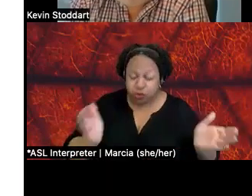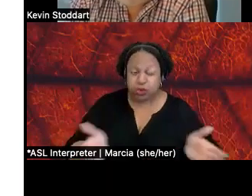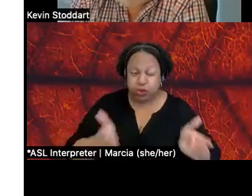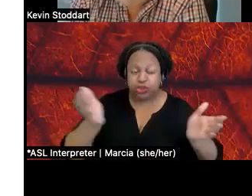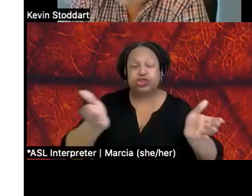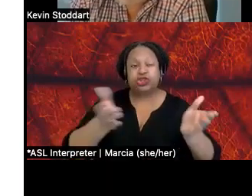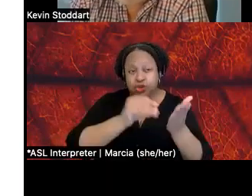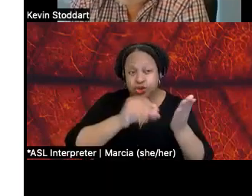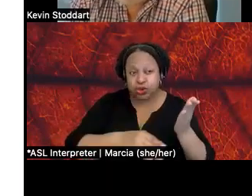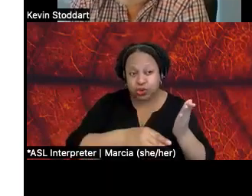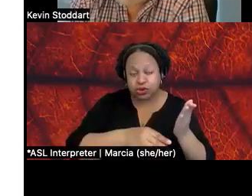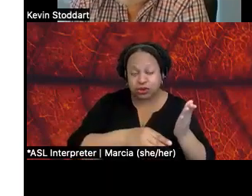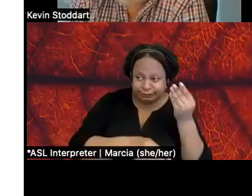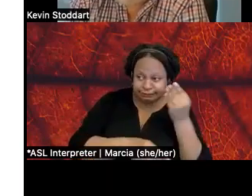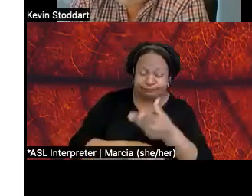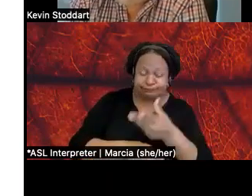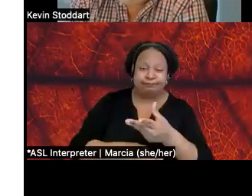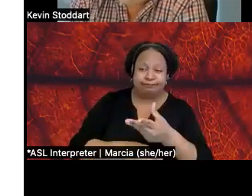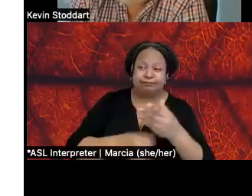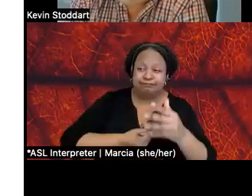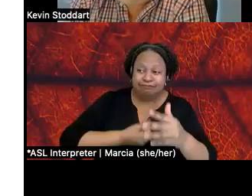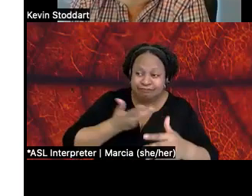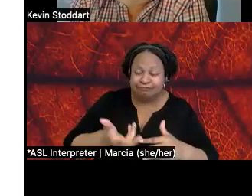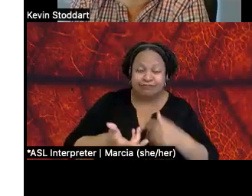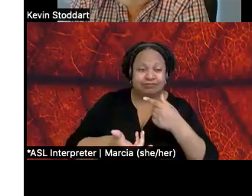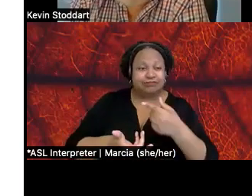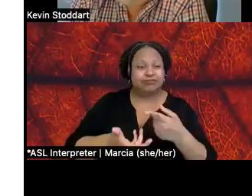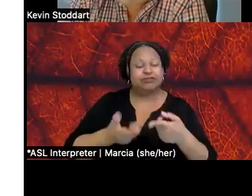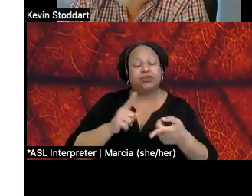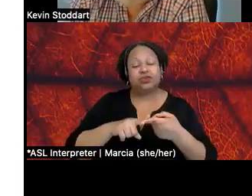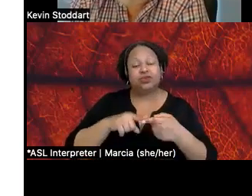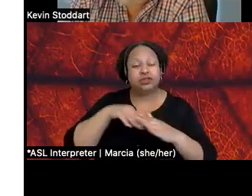autism diagnosis to the accessibility provider.